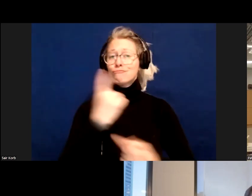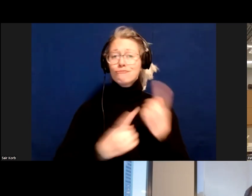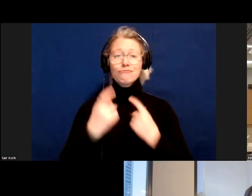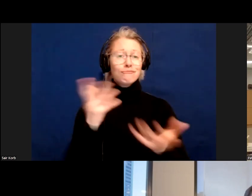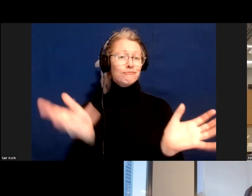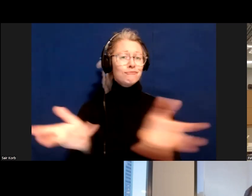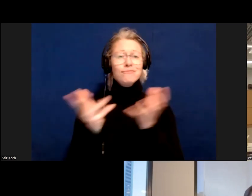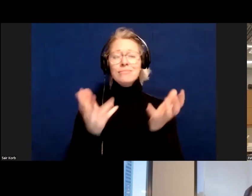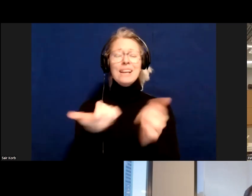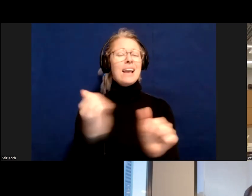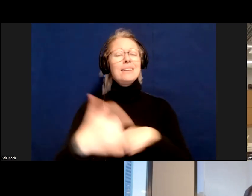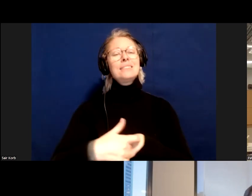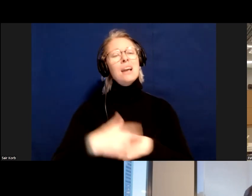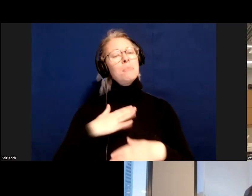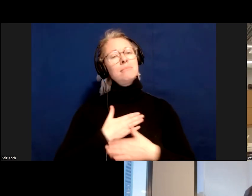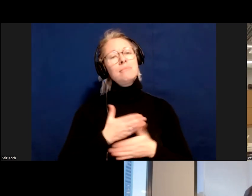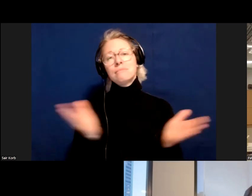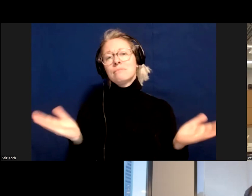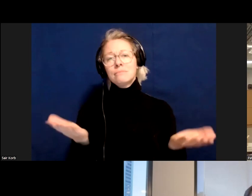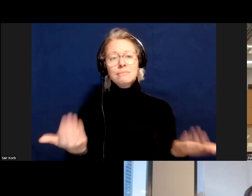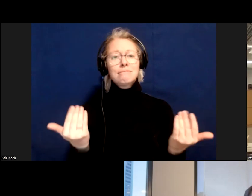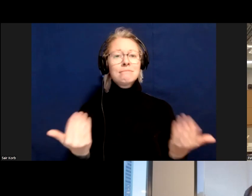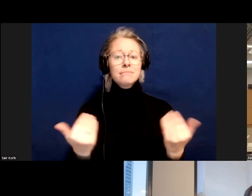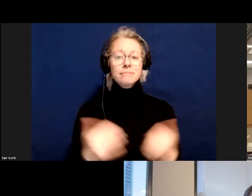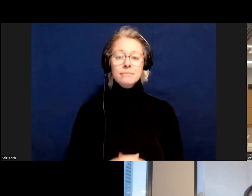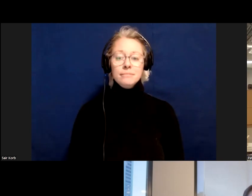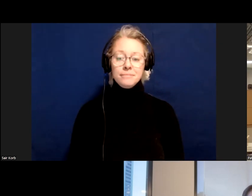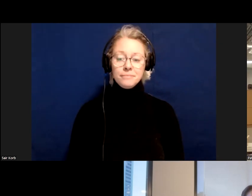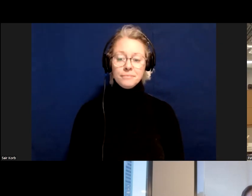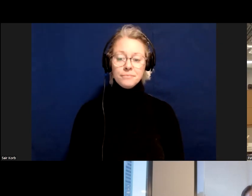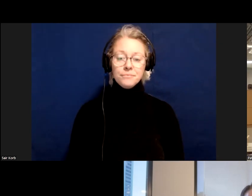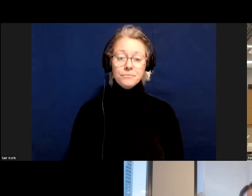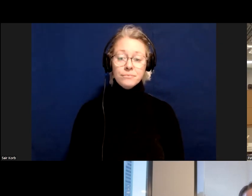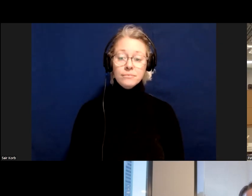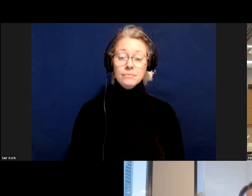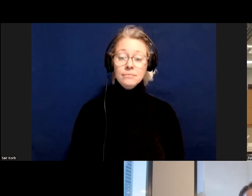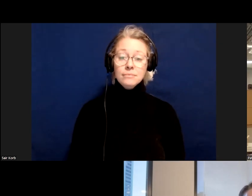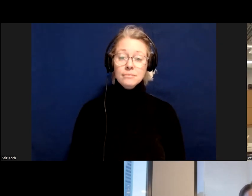with the community. This is a time, and I hope that it's been reflected in the thoughtfulness